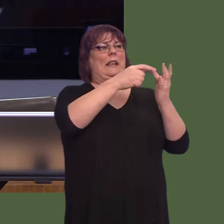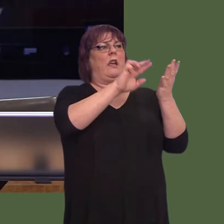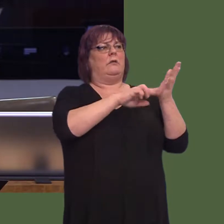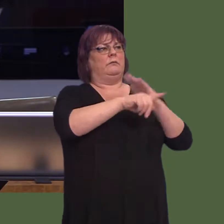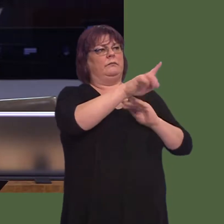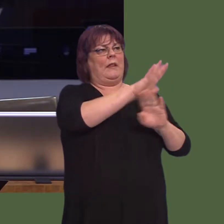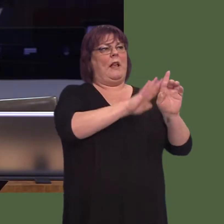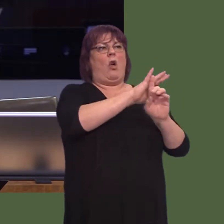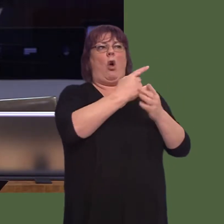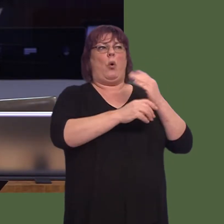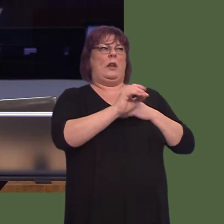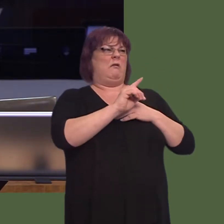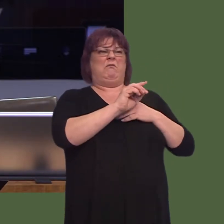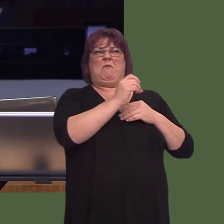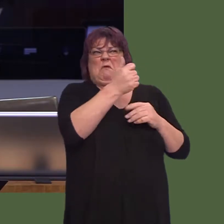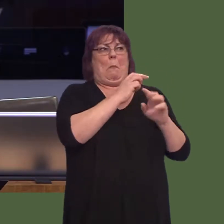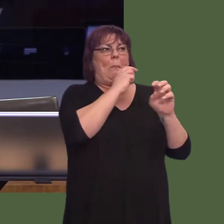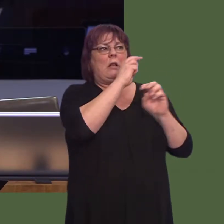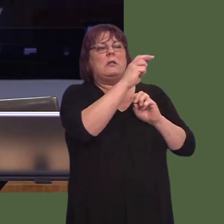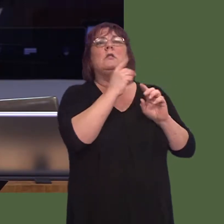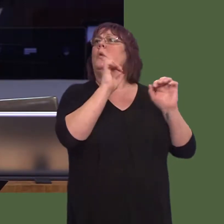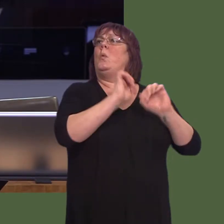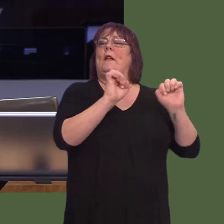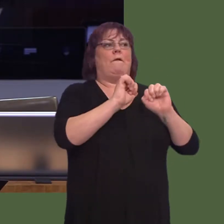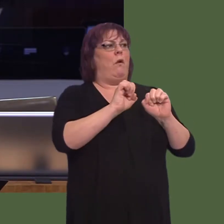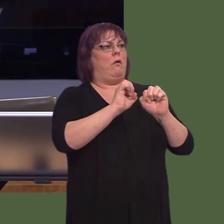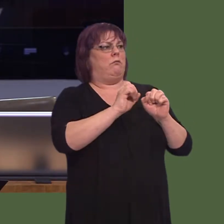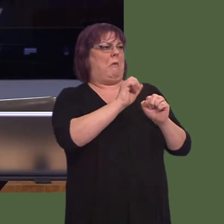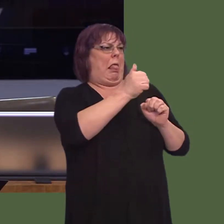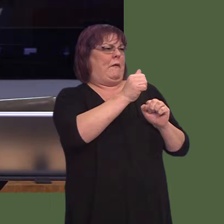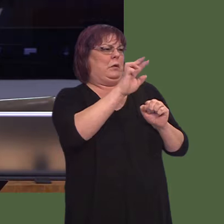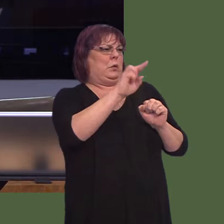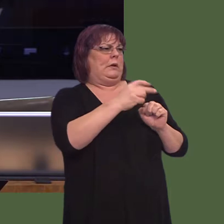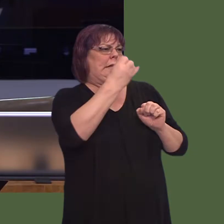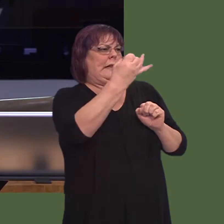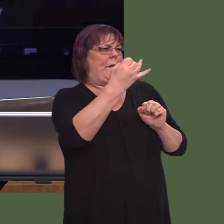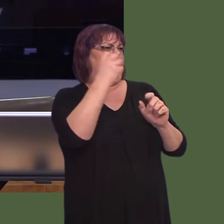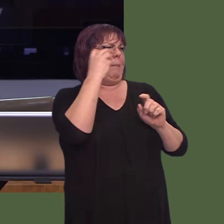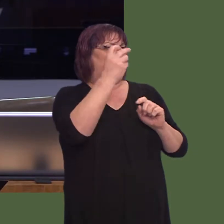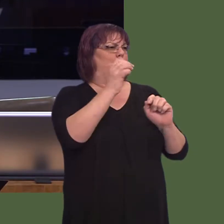a Sunday to Aberaeron, to say that he was waiting for the 11:27 bus recently, which